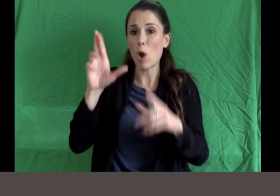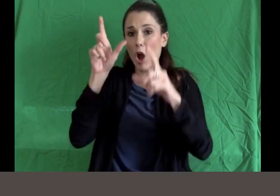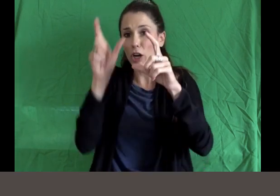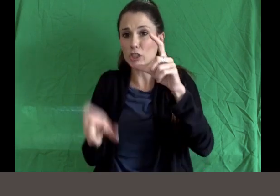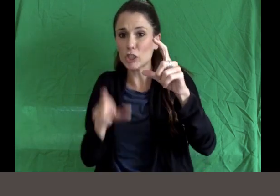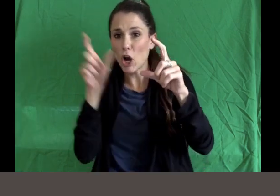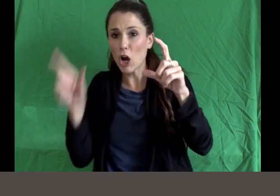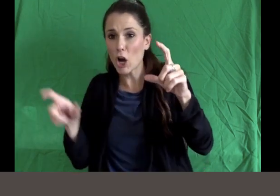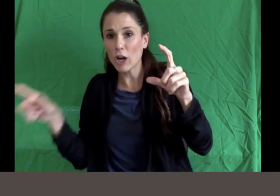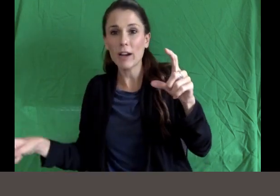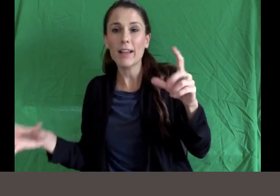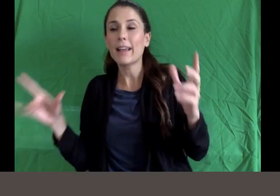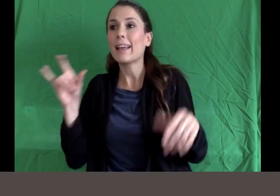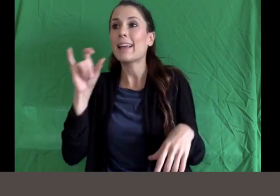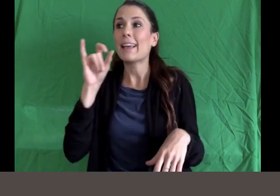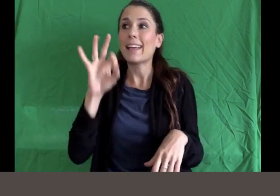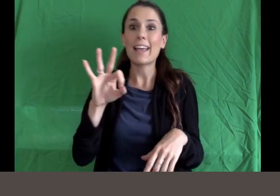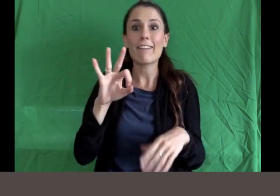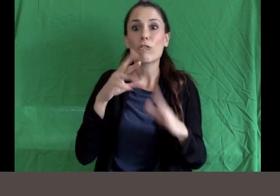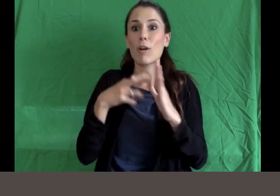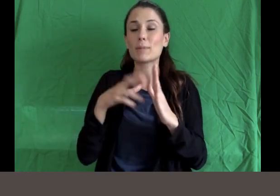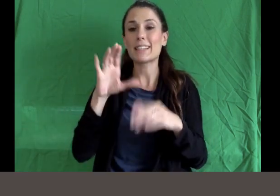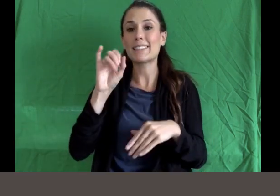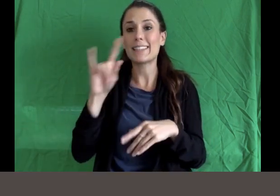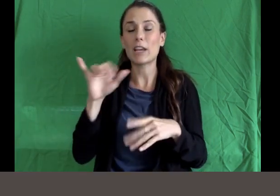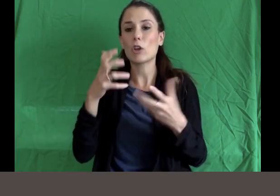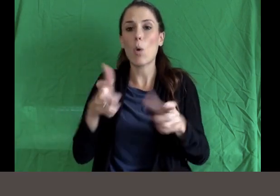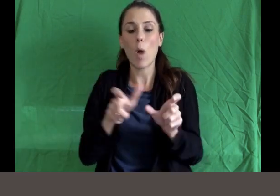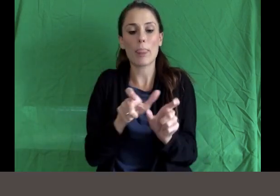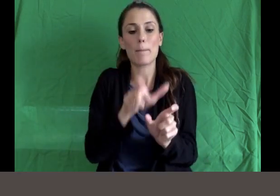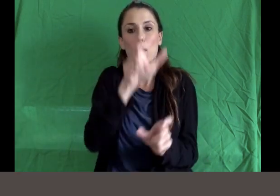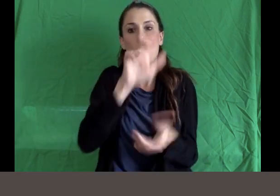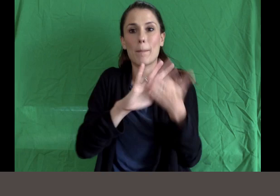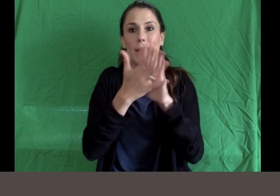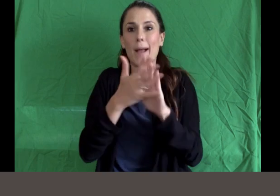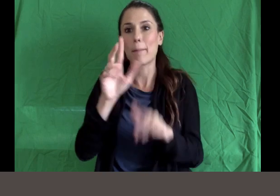towers keep it simple keep it basic because when you start including all of these aesthetic